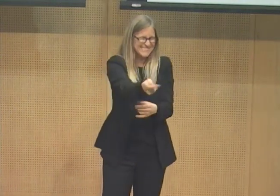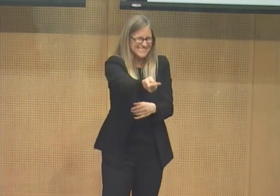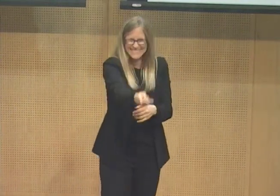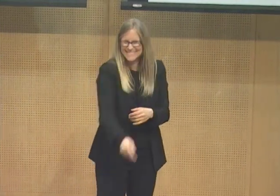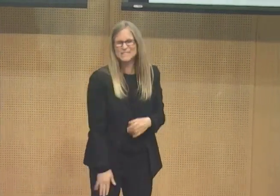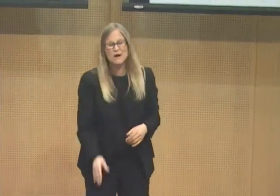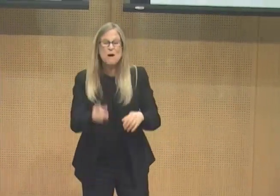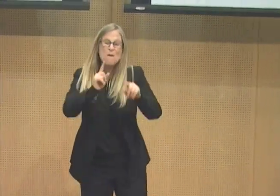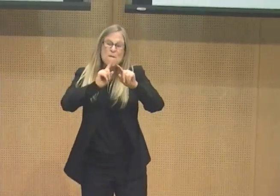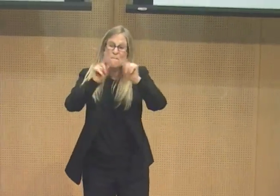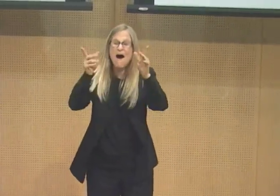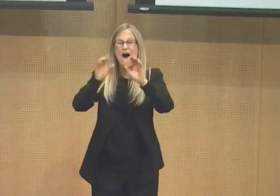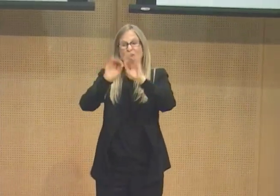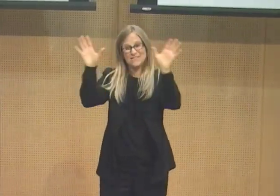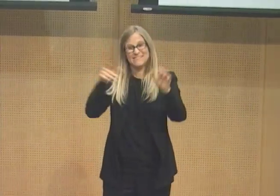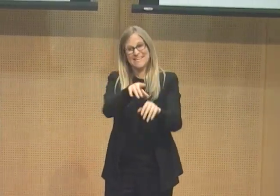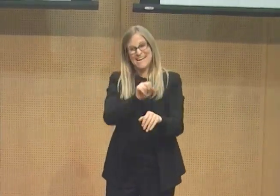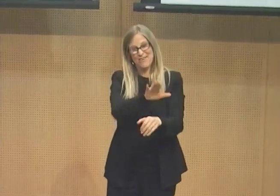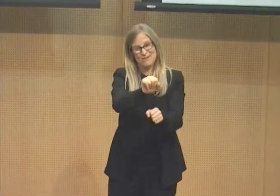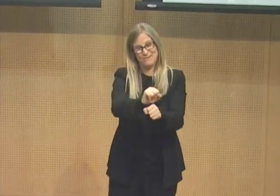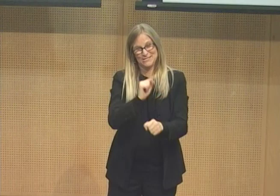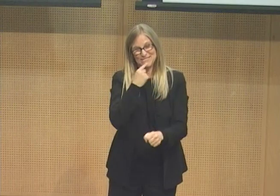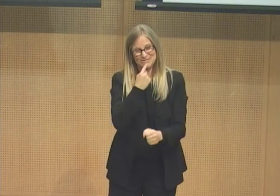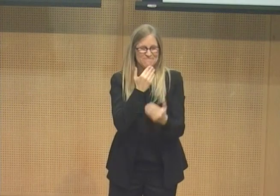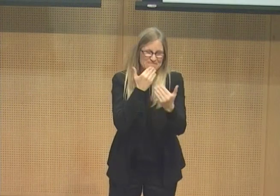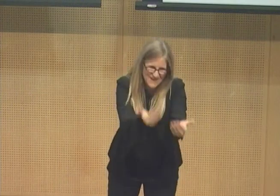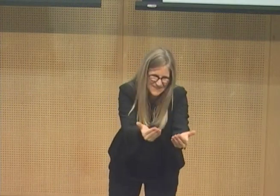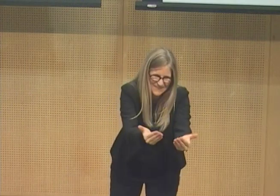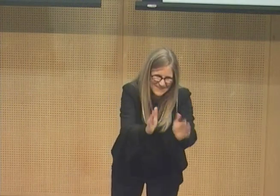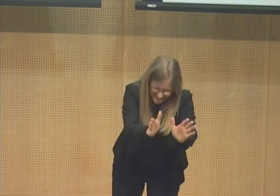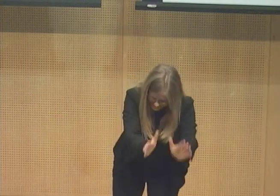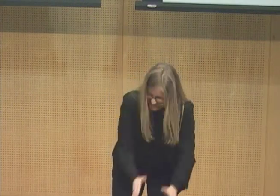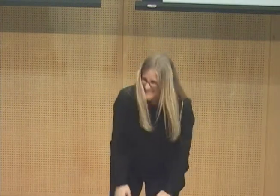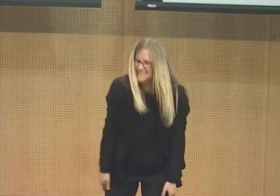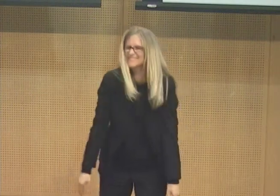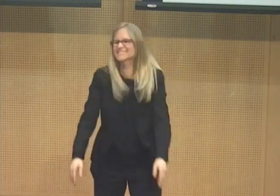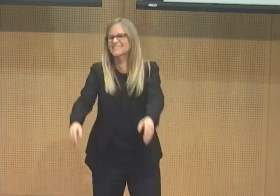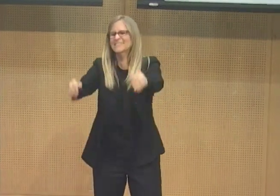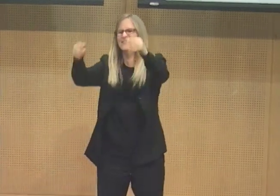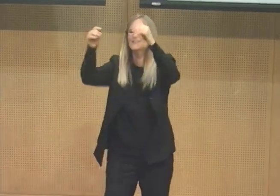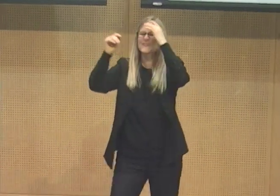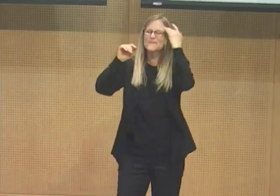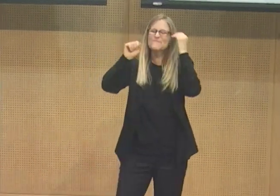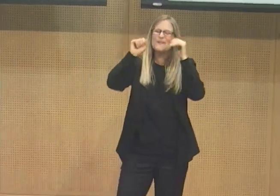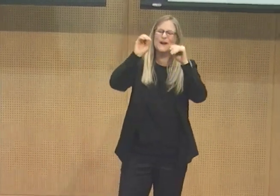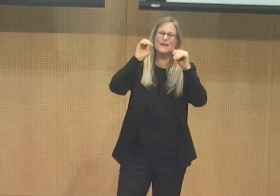but they take their work seriously, and so for that, I thank them...